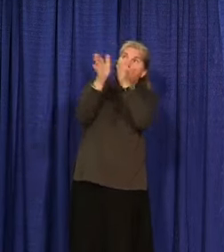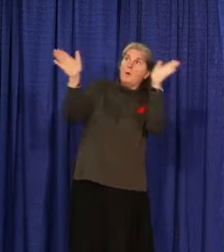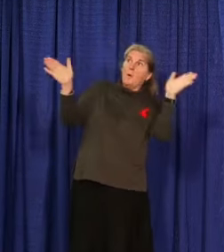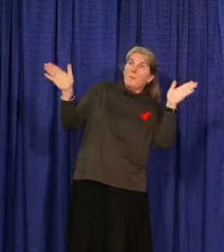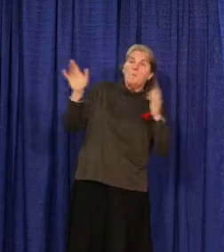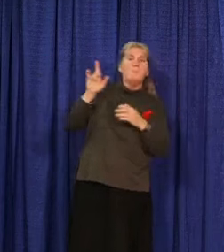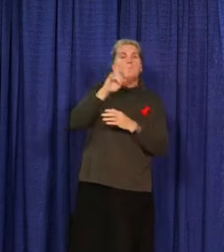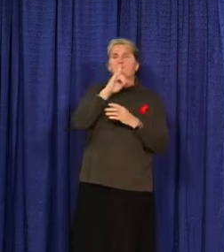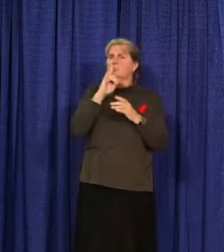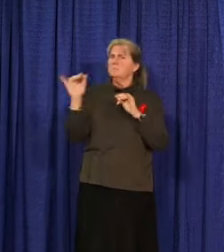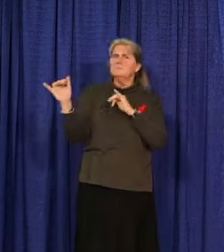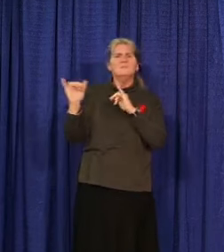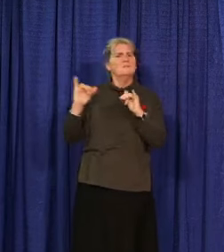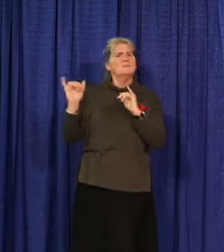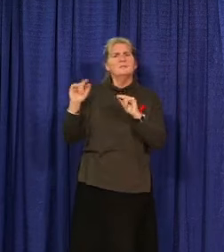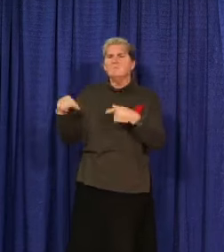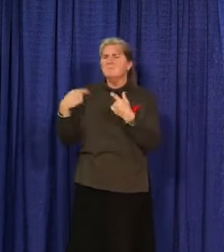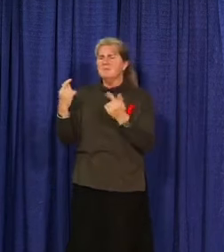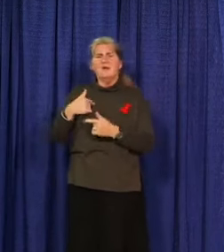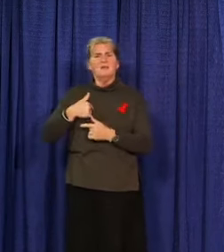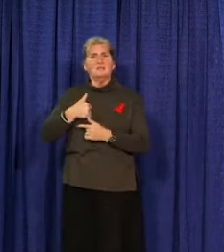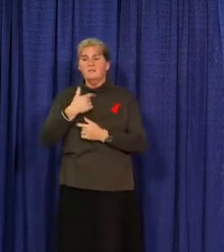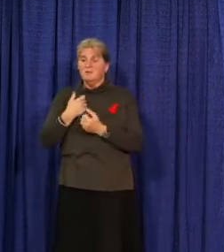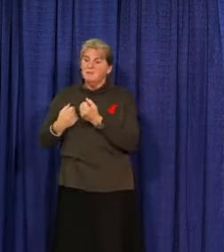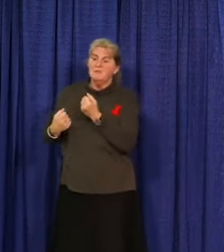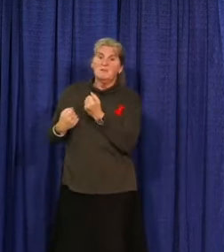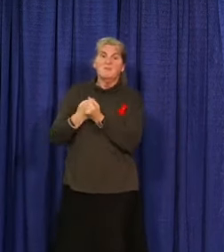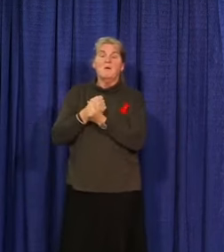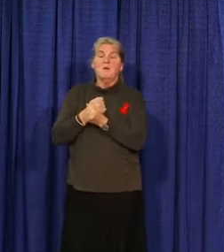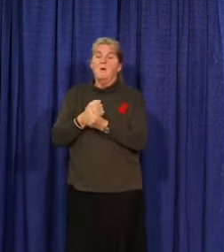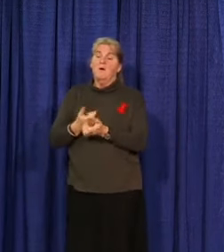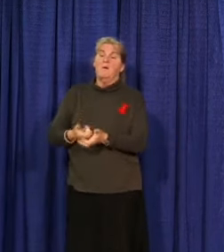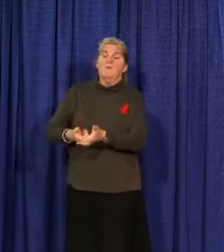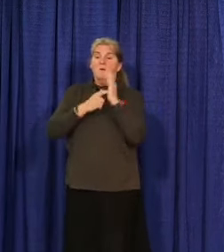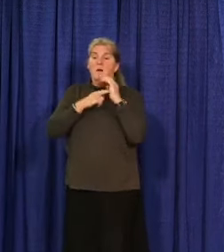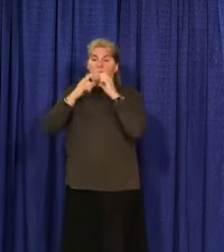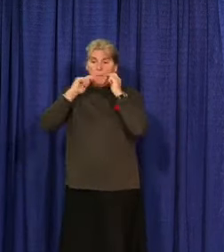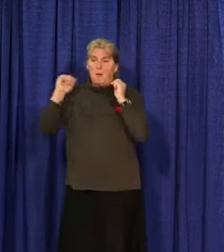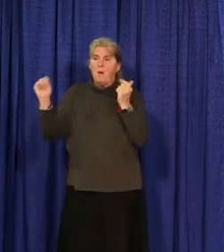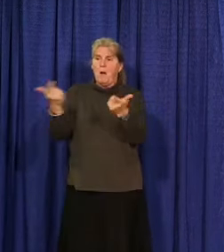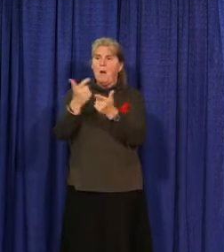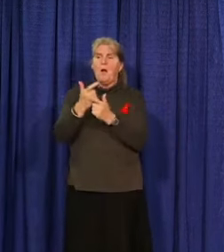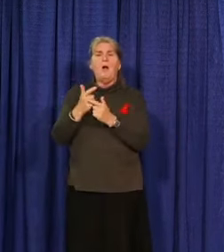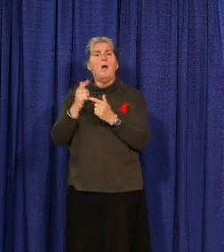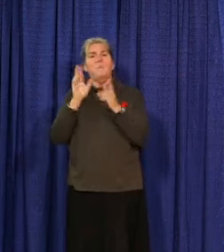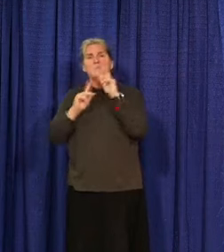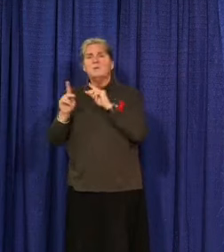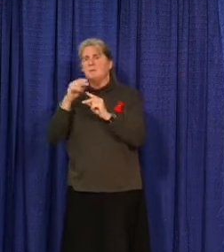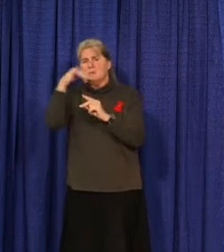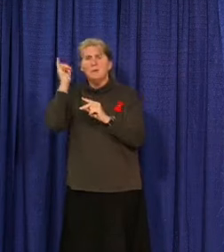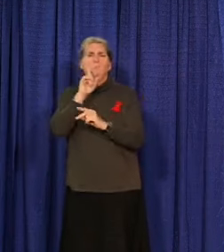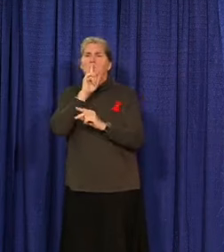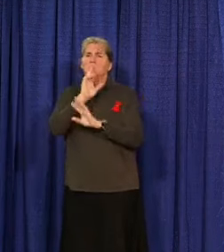mask use in the community. I am still not in favour of making masks mandatory for all